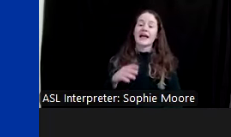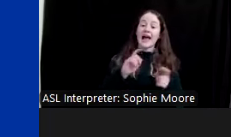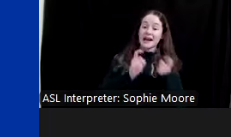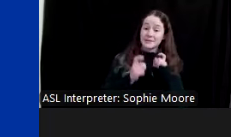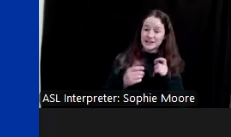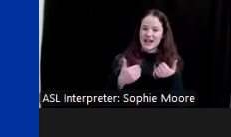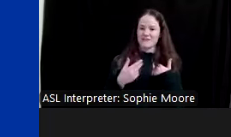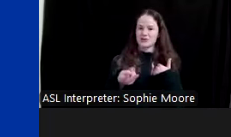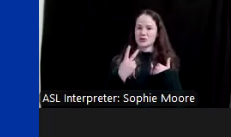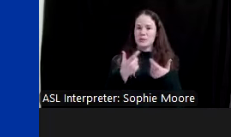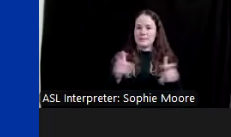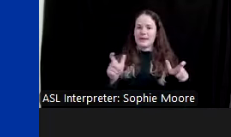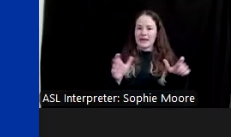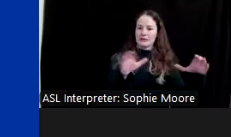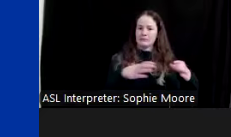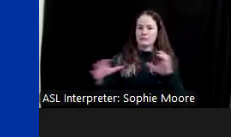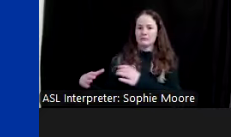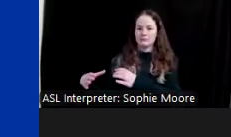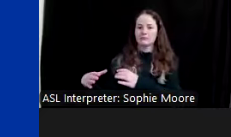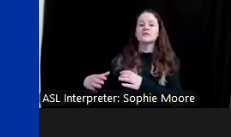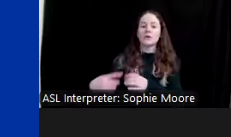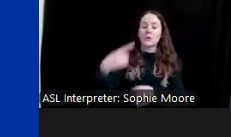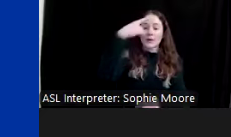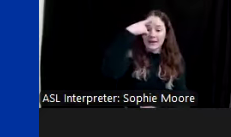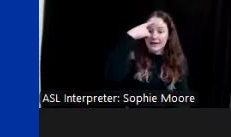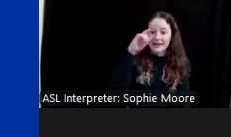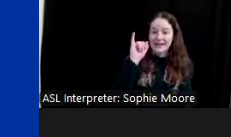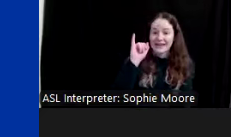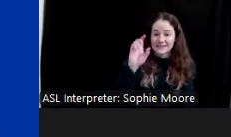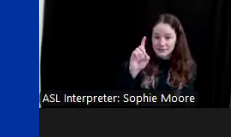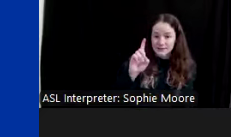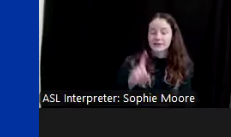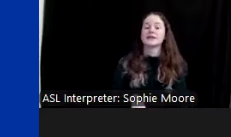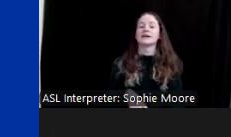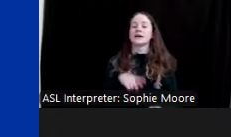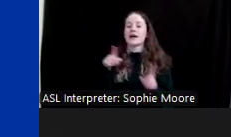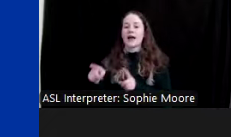intellectual disability and physical disability uh situation. Safety first always. Um with our folks with